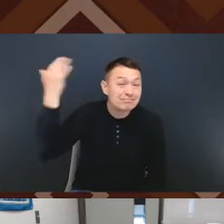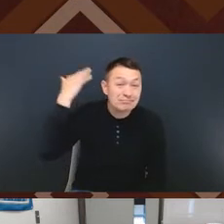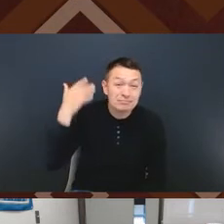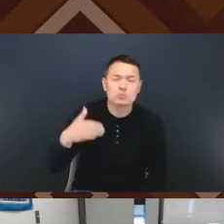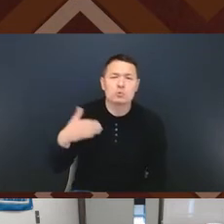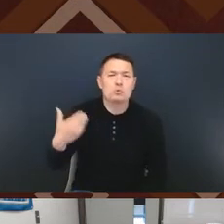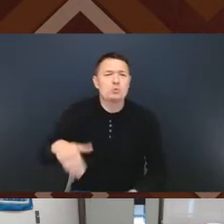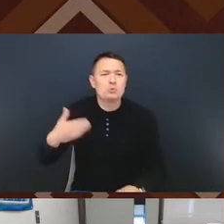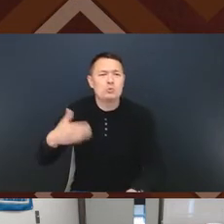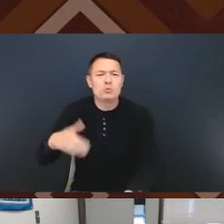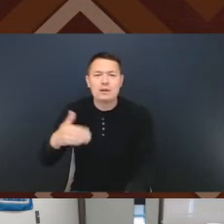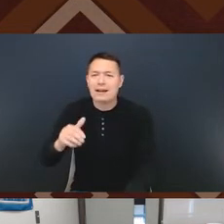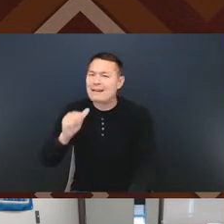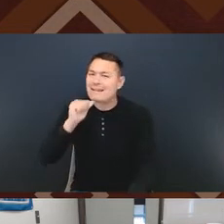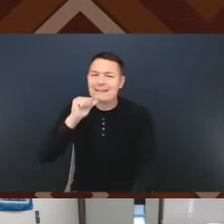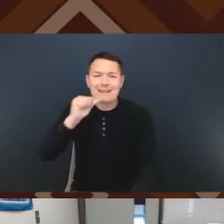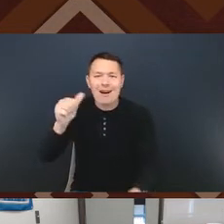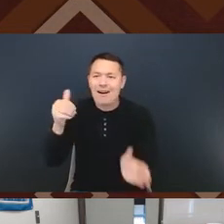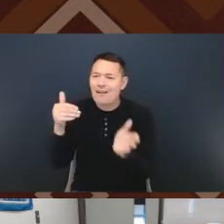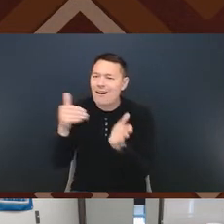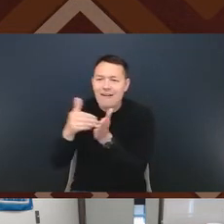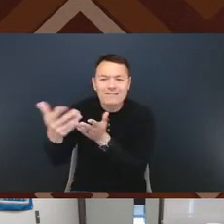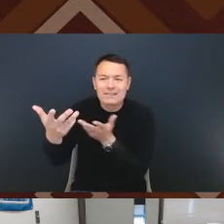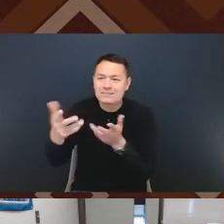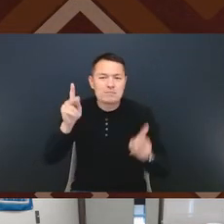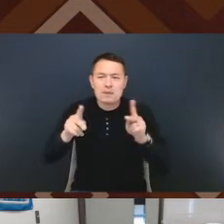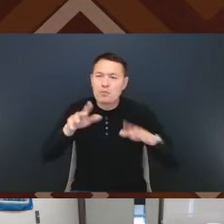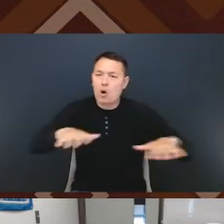was not something that was very acceptable